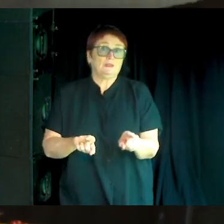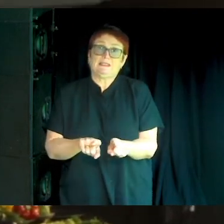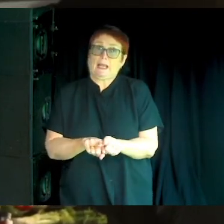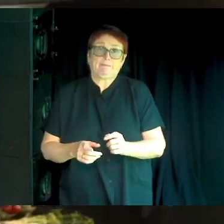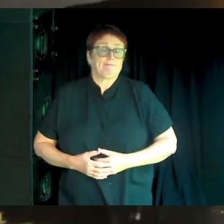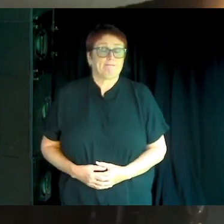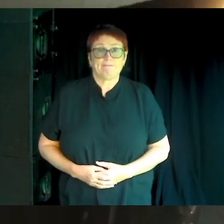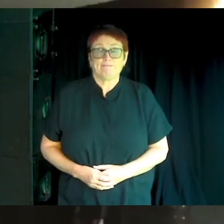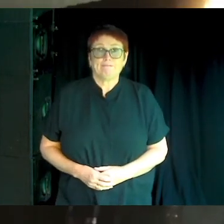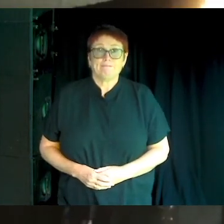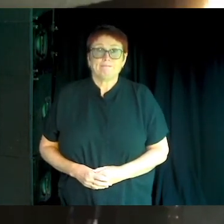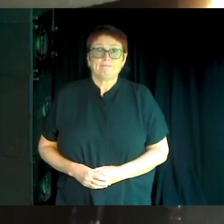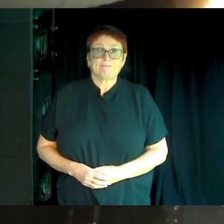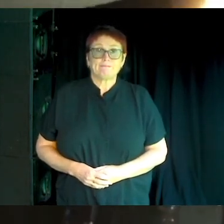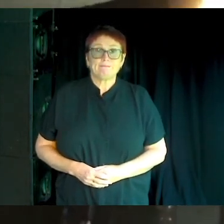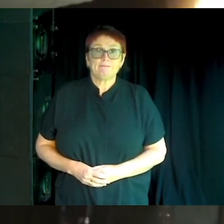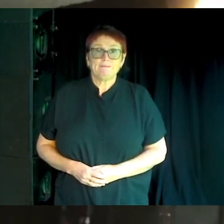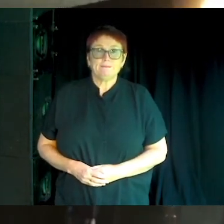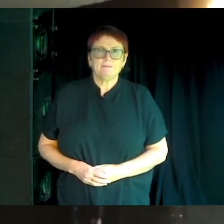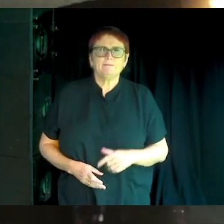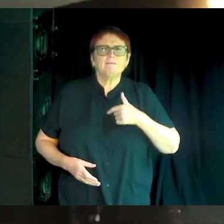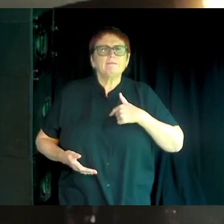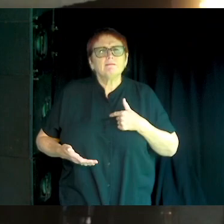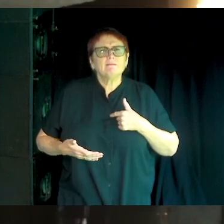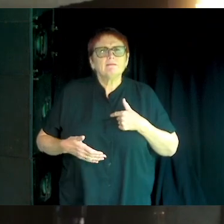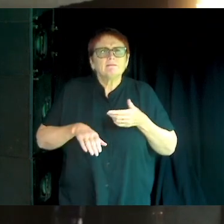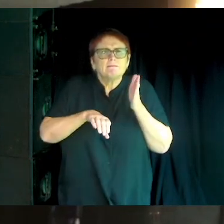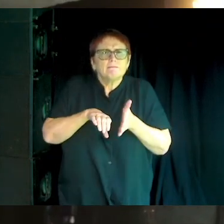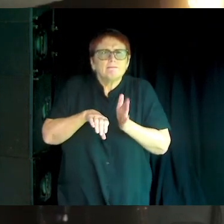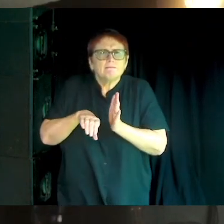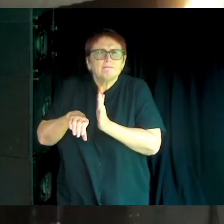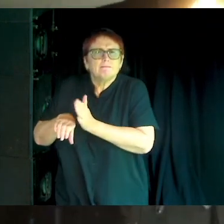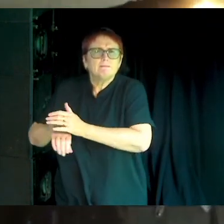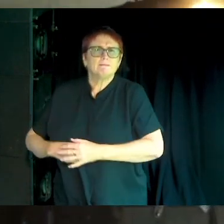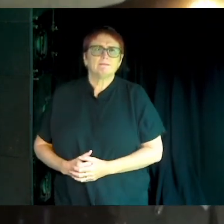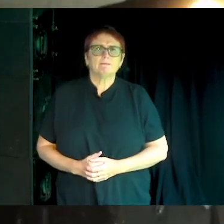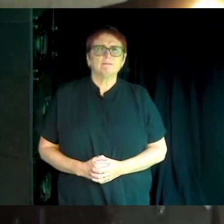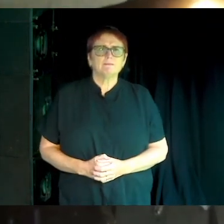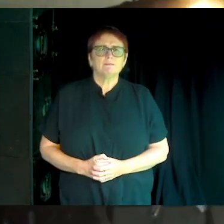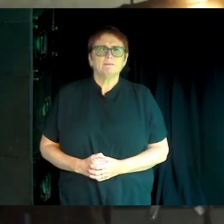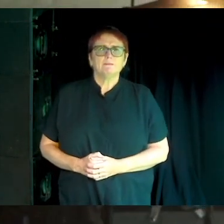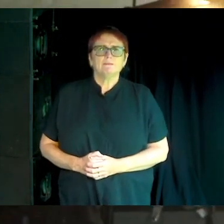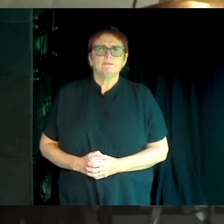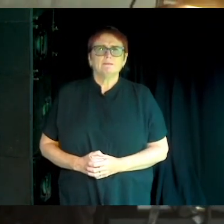so what I'm doing here I'm just like cutting just get the funny bit off